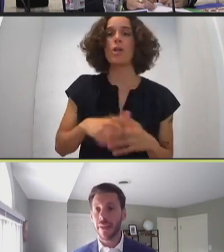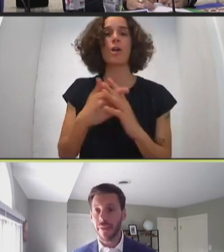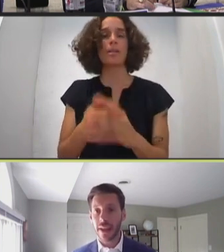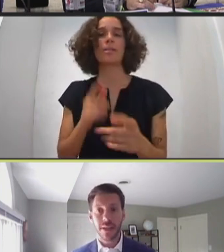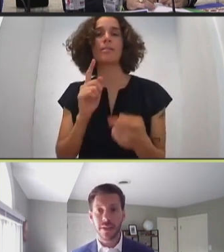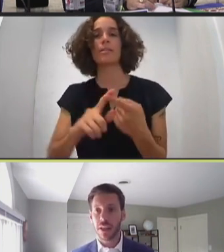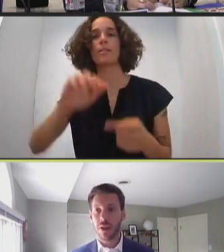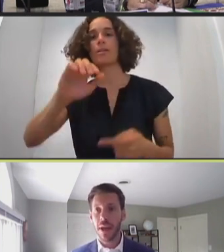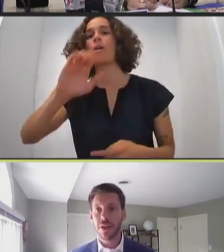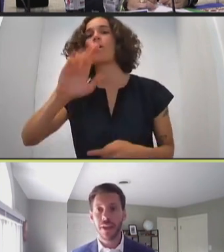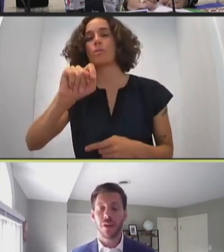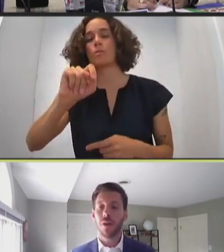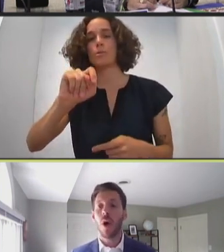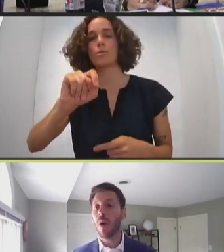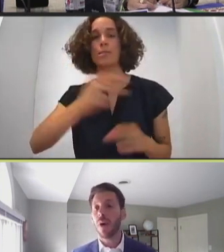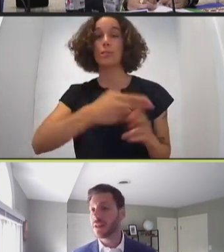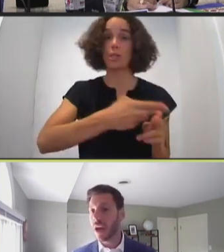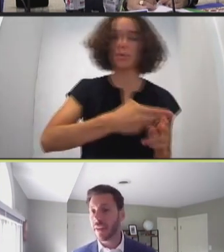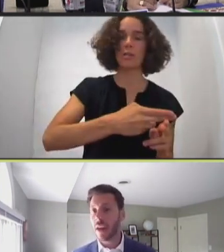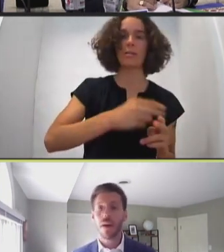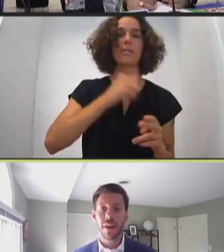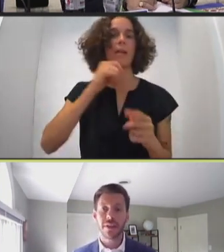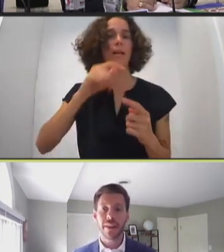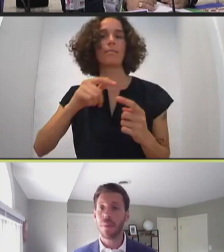the vaccines like you mentioned. I don't know how well stocked they are and things like that,